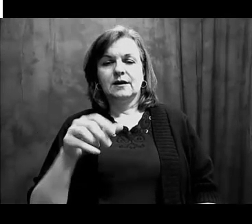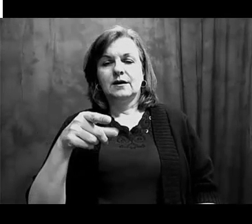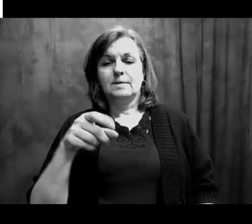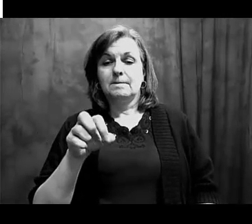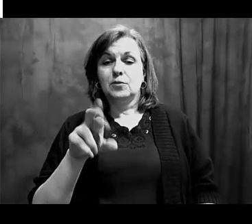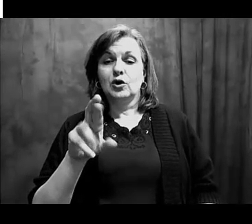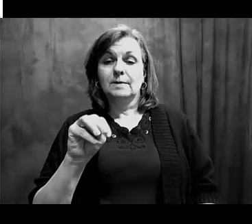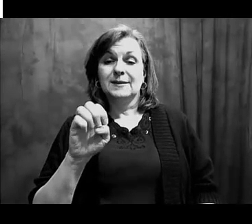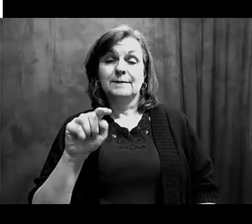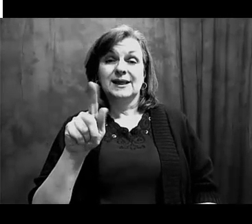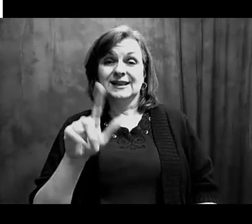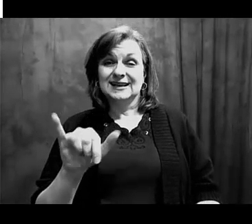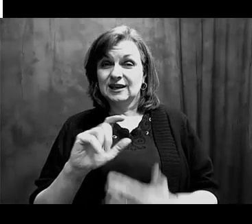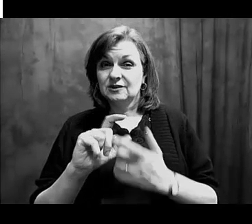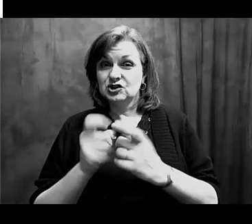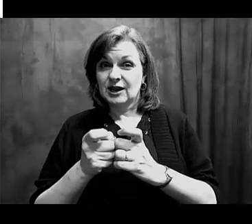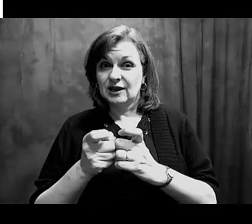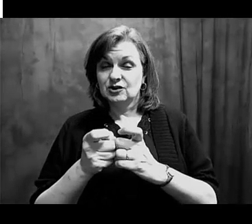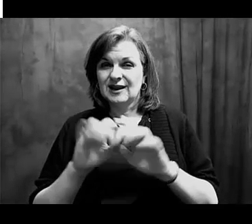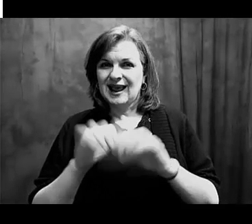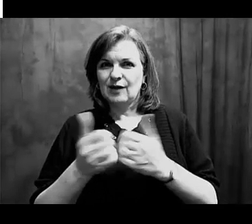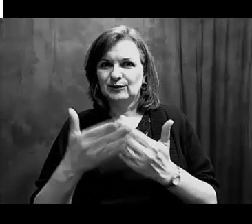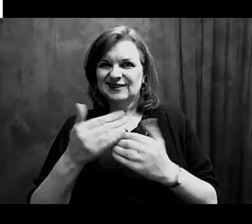and that change in permeability will alter